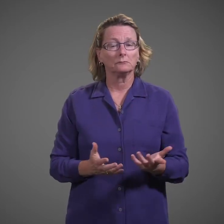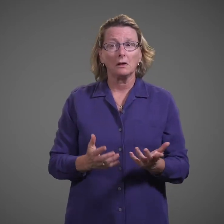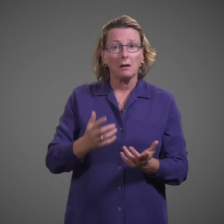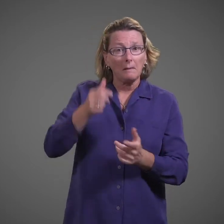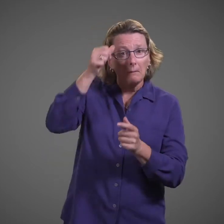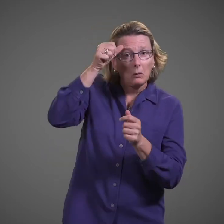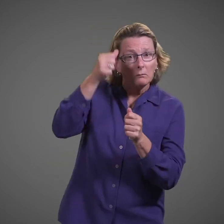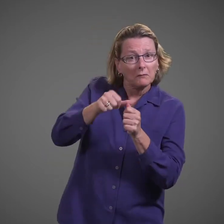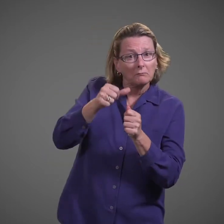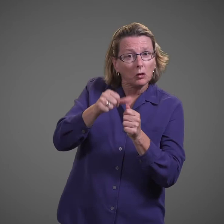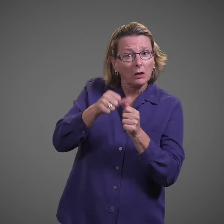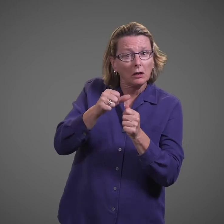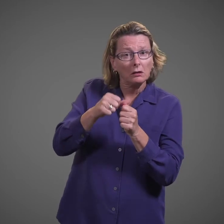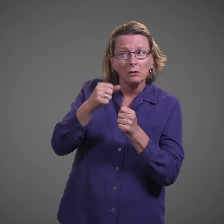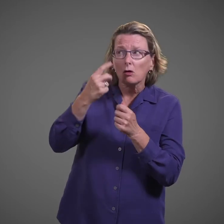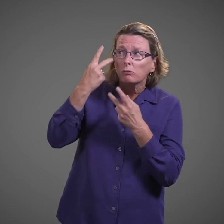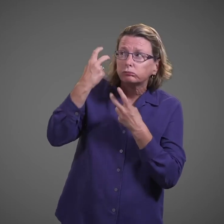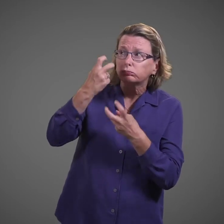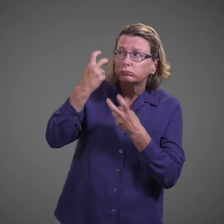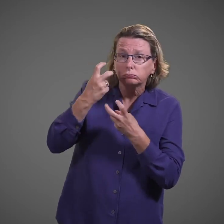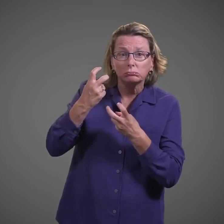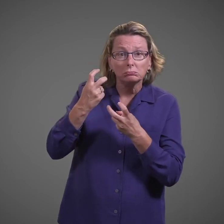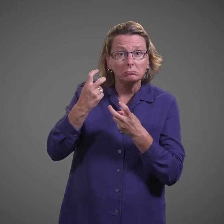Your ability to remember may be tested.